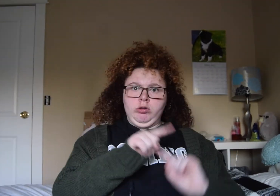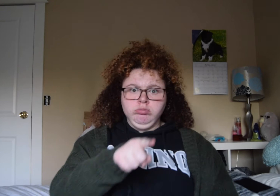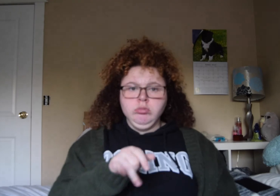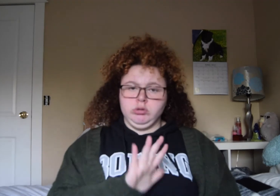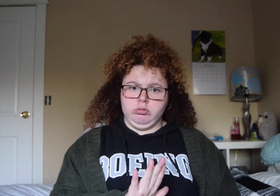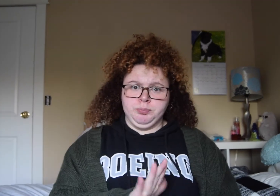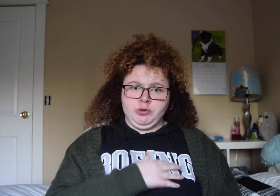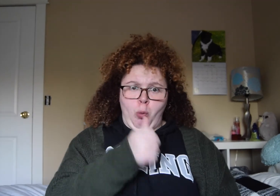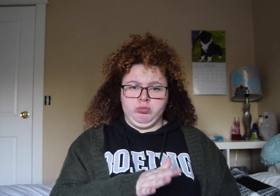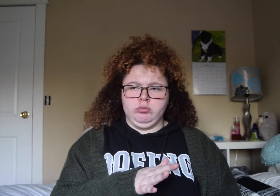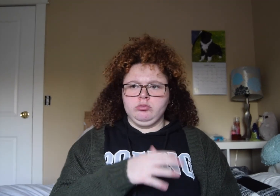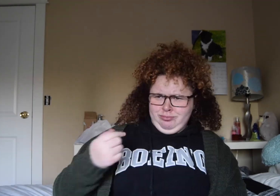But he was still serious about what he said